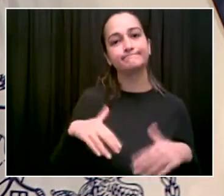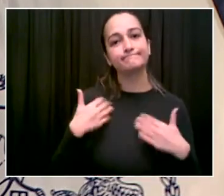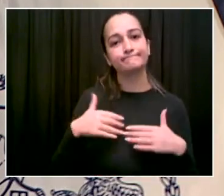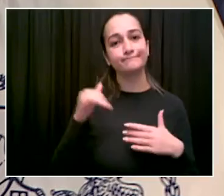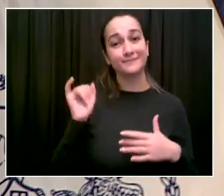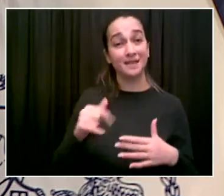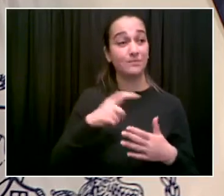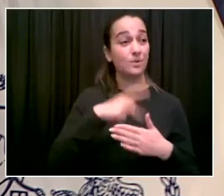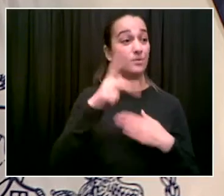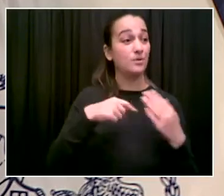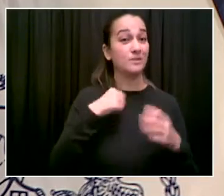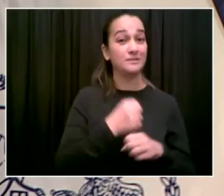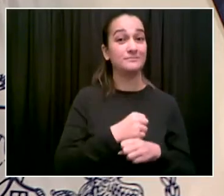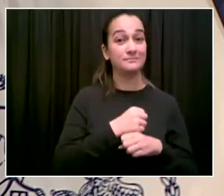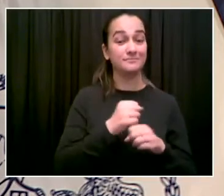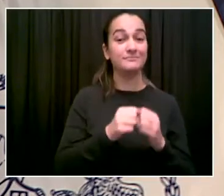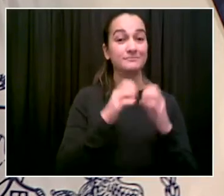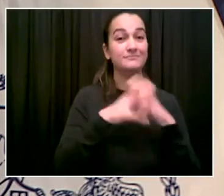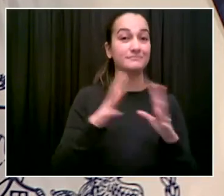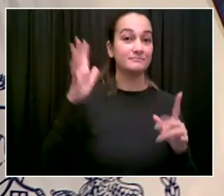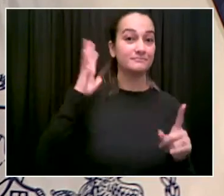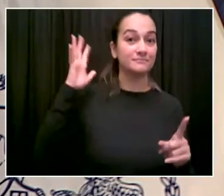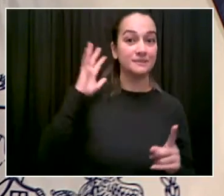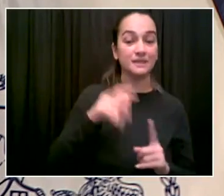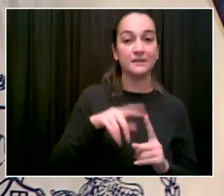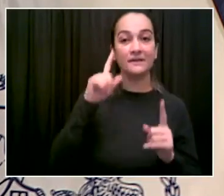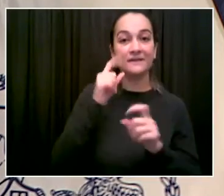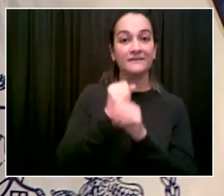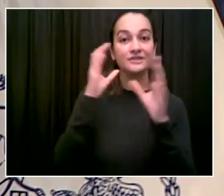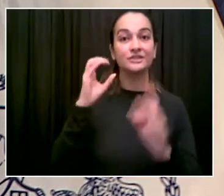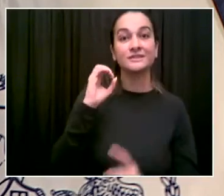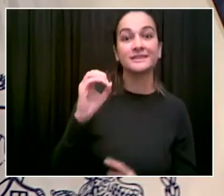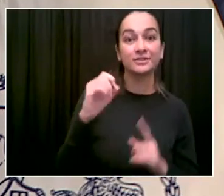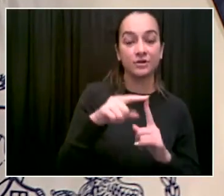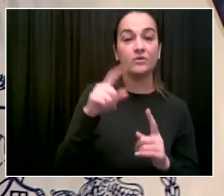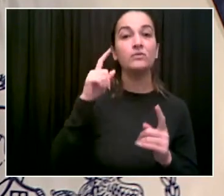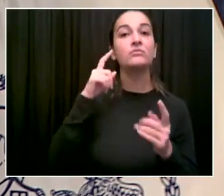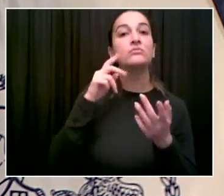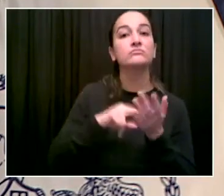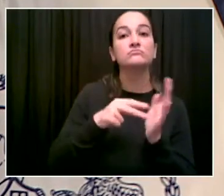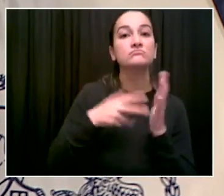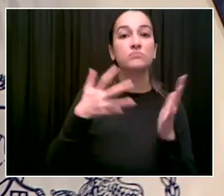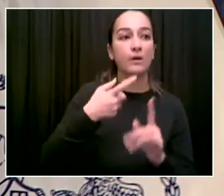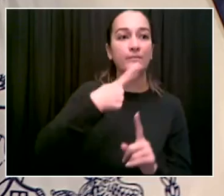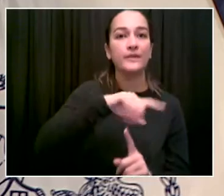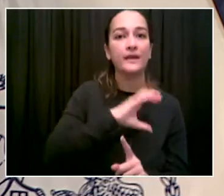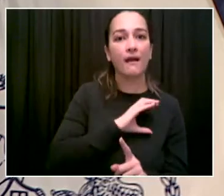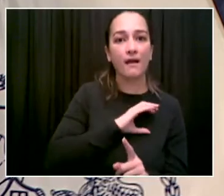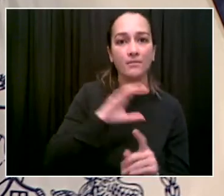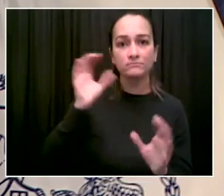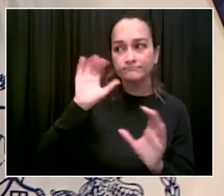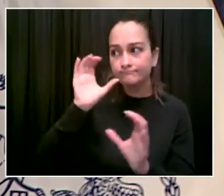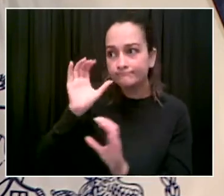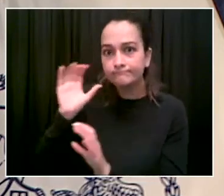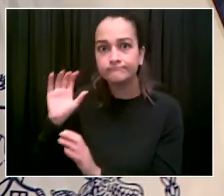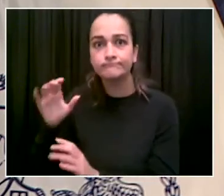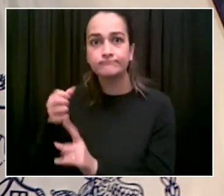THINK IT INCLUDES THE ENFORCEMENT FFEORTS AND THE SPEED CAMERAS